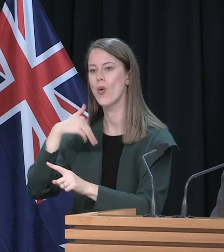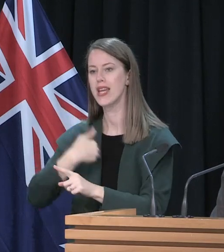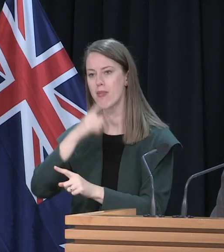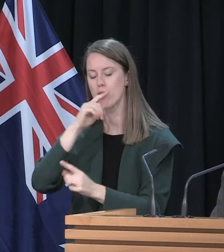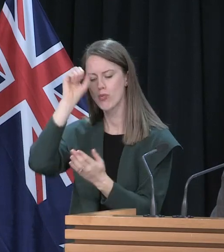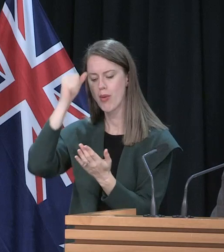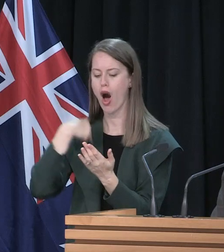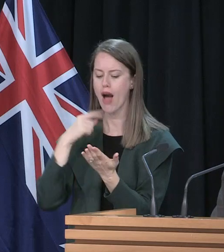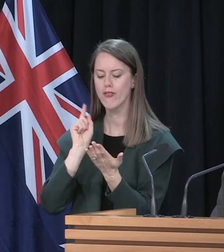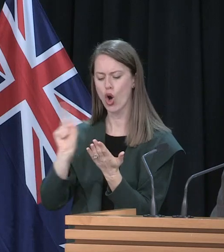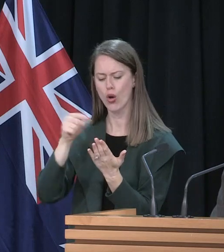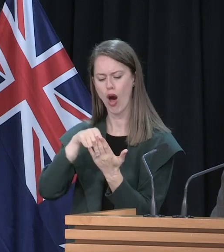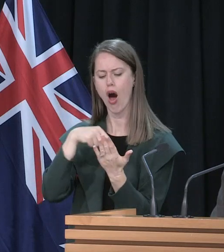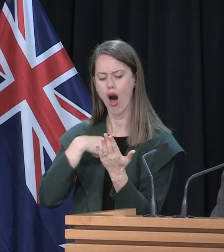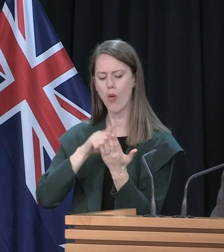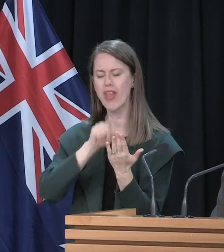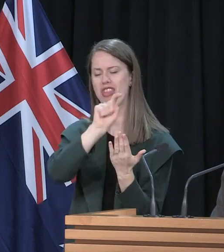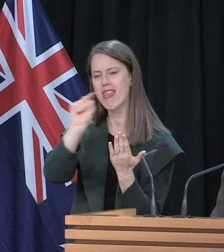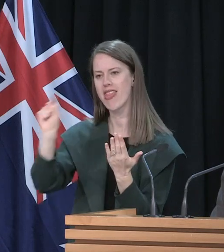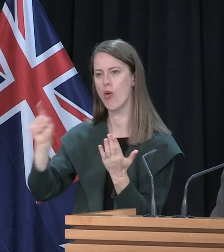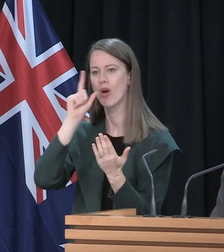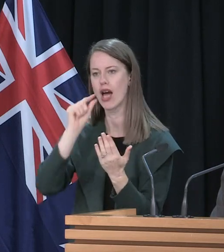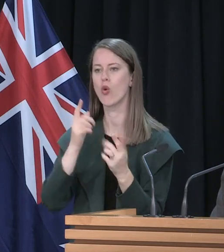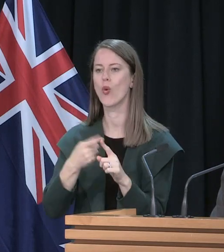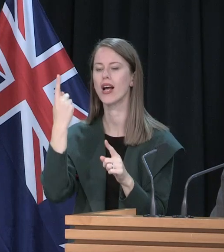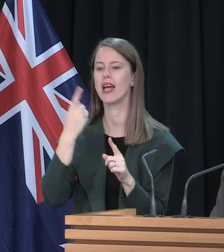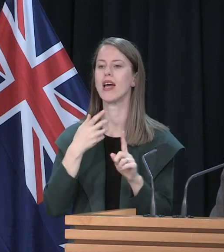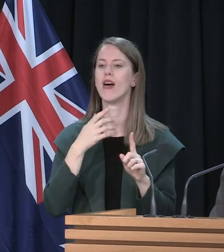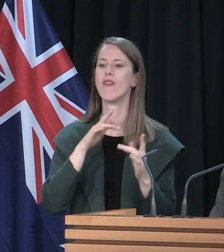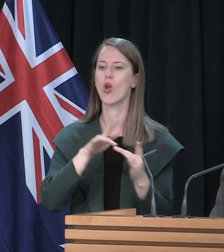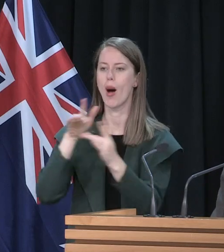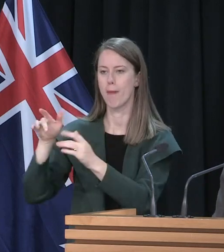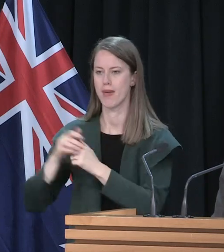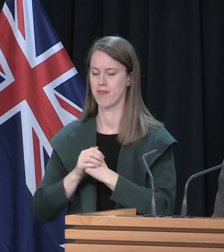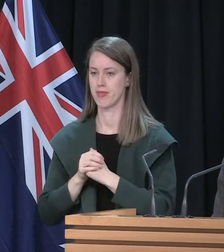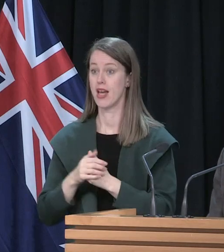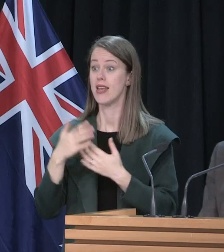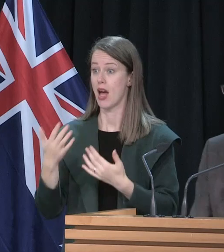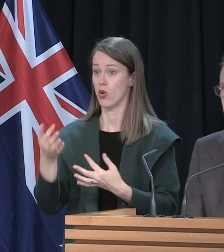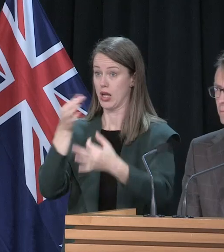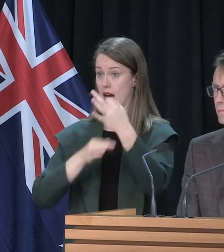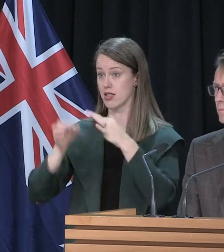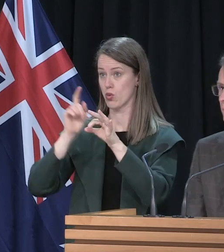there to be any delay and we need people to be able to recall where they have been so